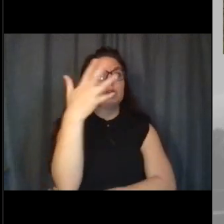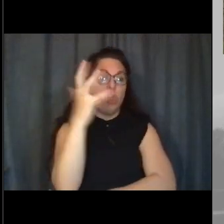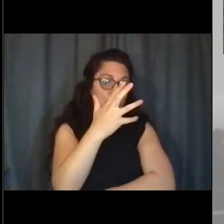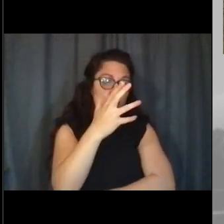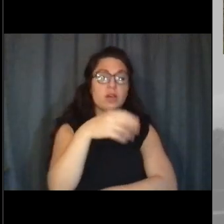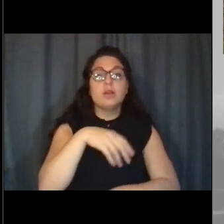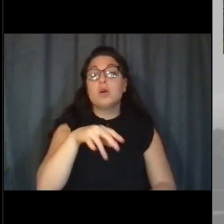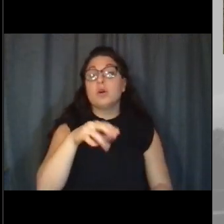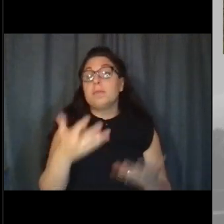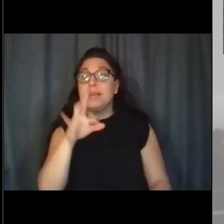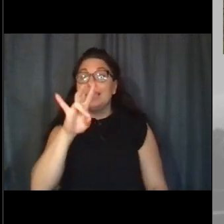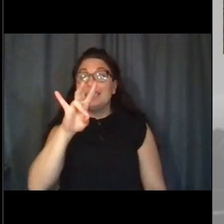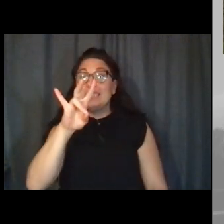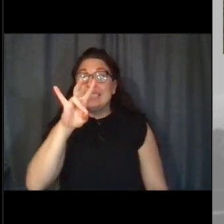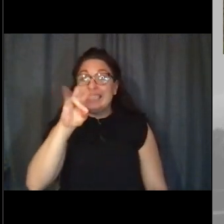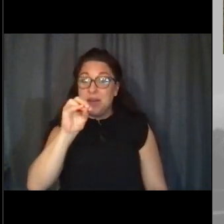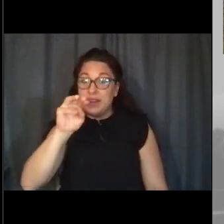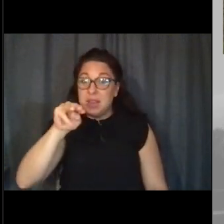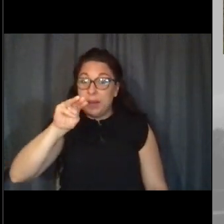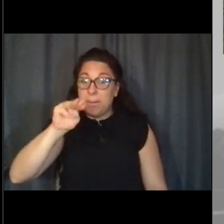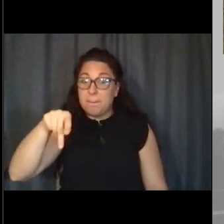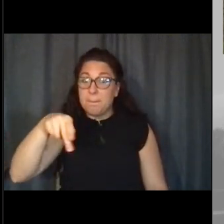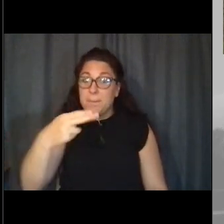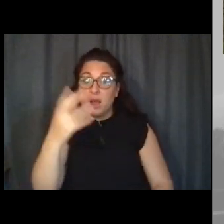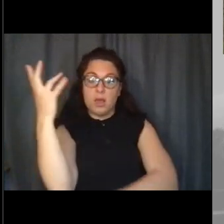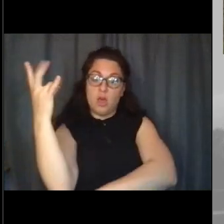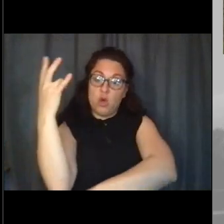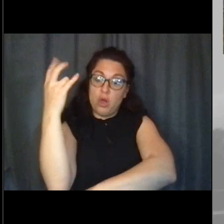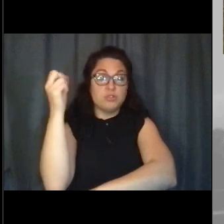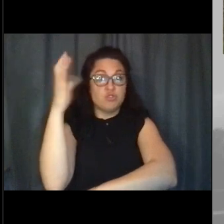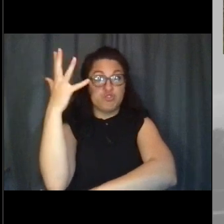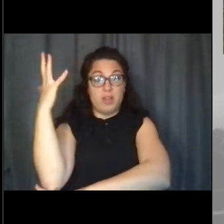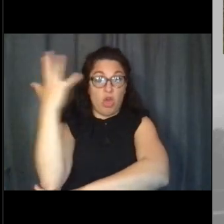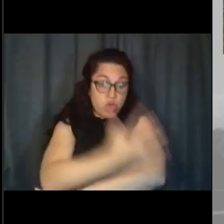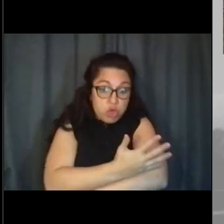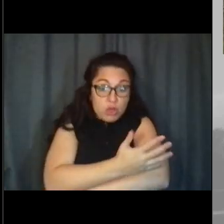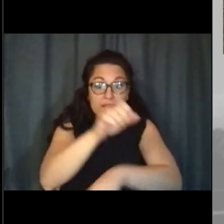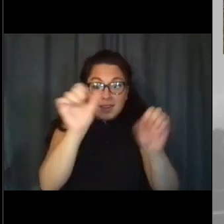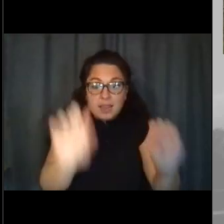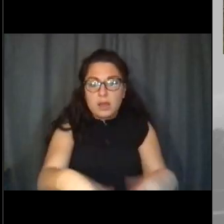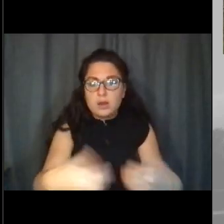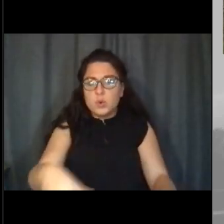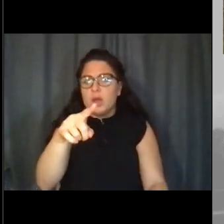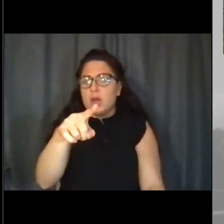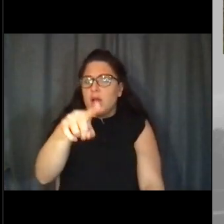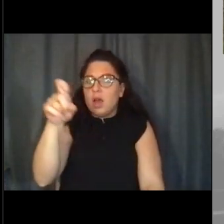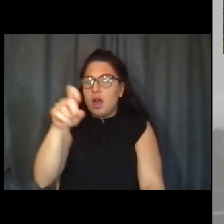where it starts up rooting trees or knocking over small buildings or 100 miles an hour. And gosh, I hope nobody's experienced 100 miles an hour,